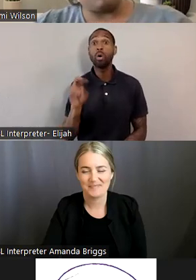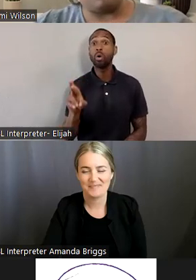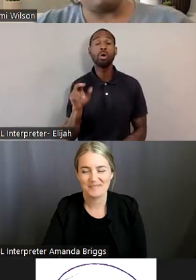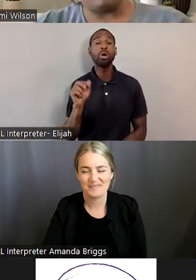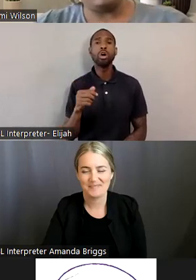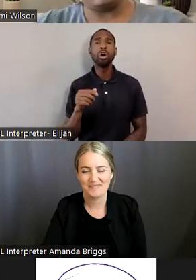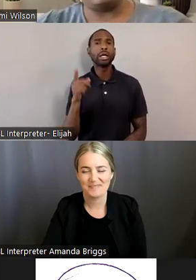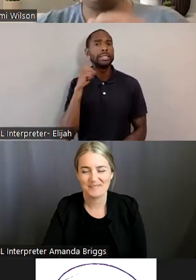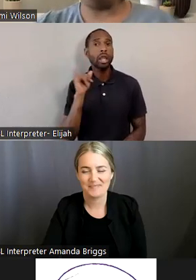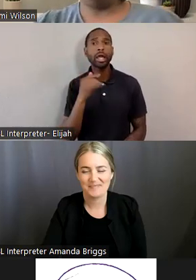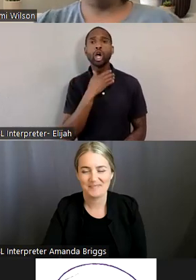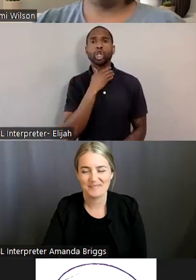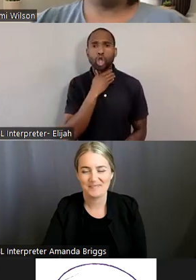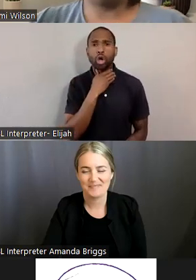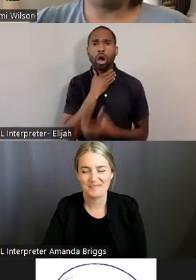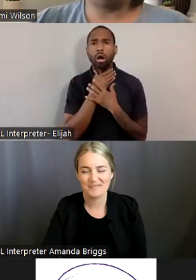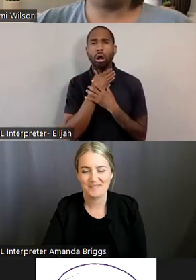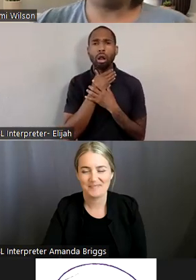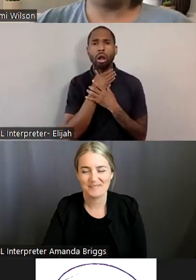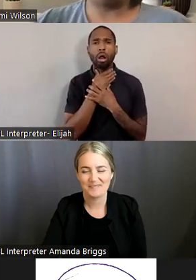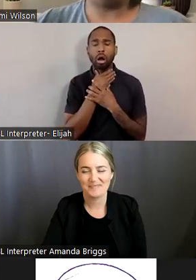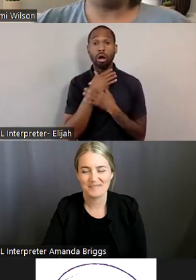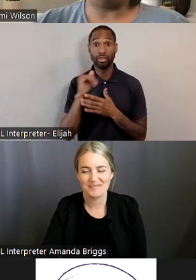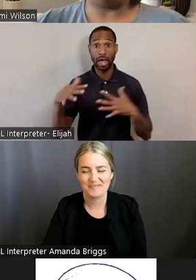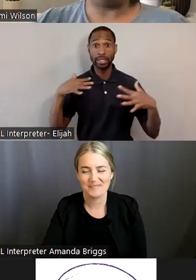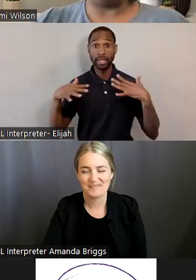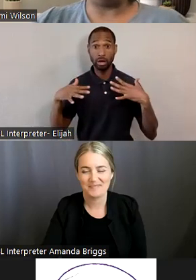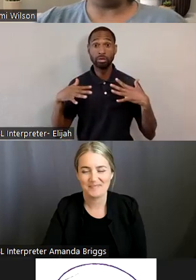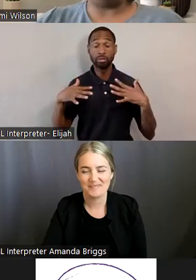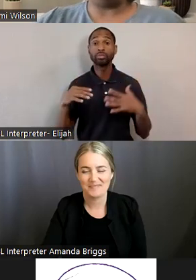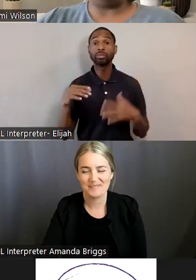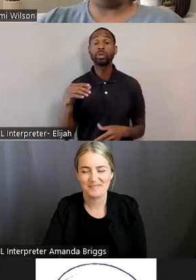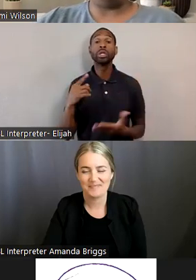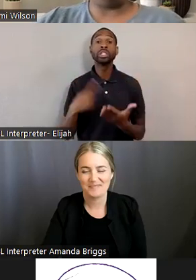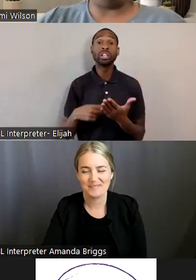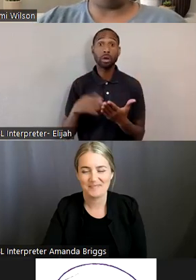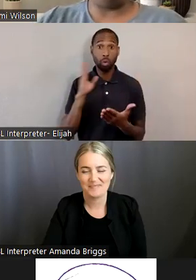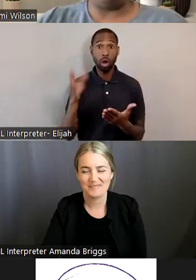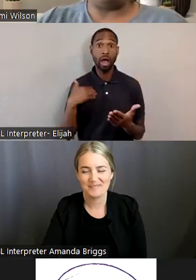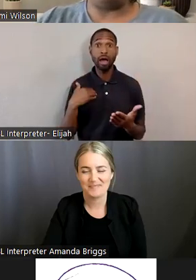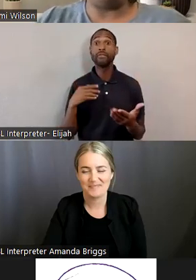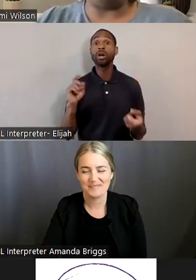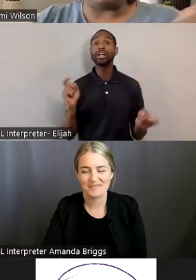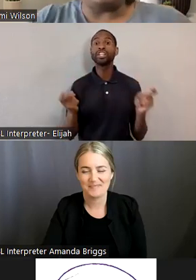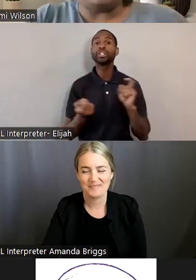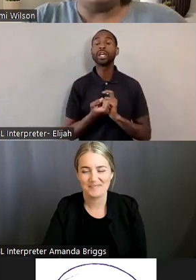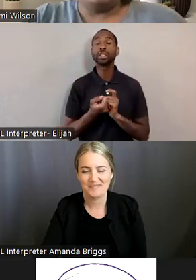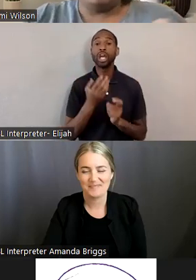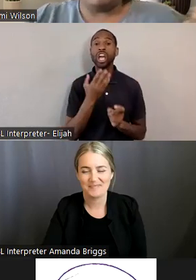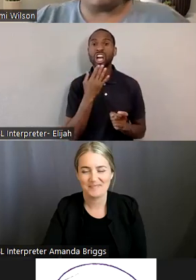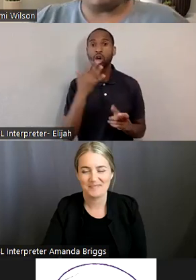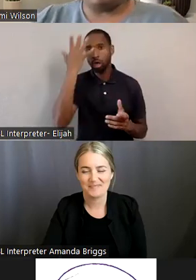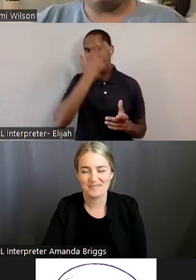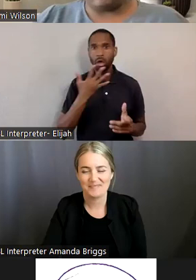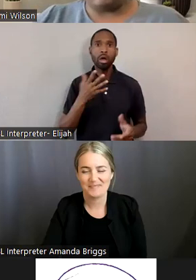or gurgling sound. They'll have changes in, or discoloration